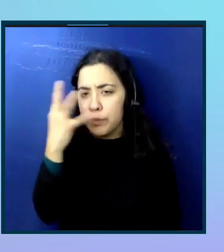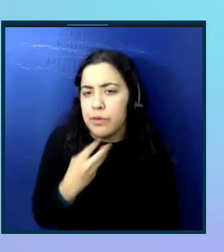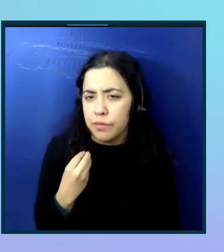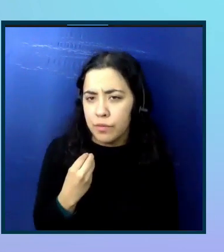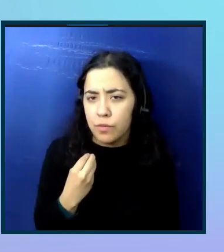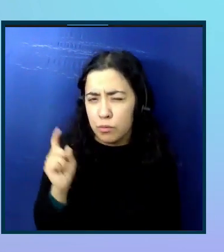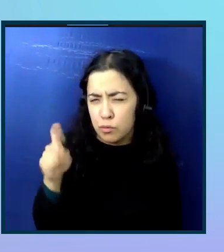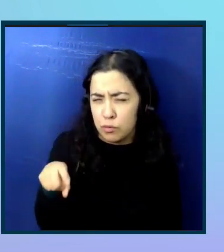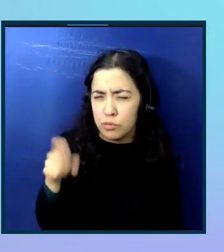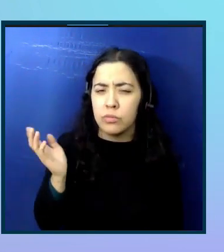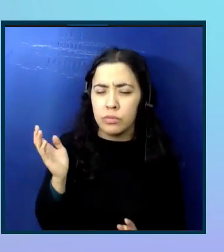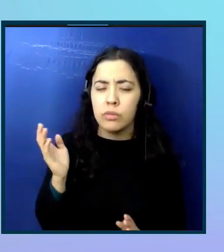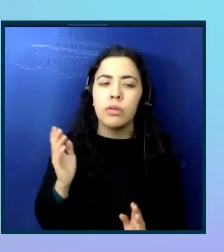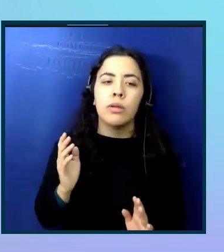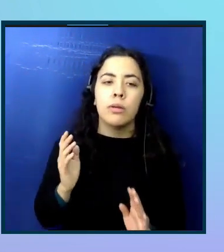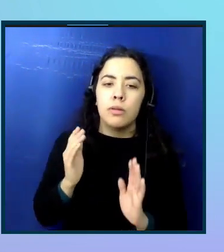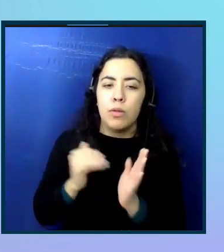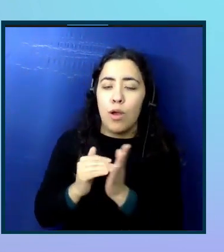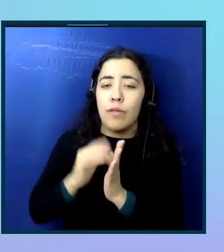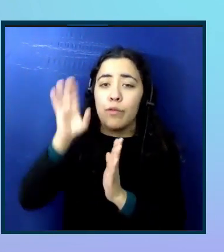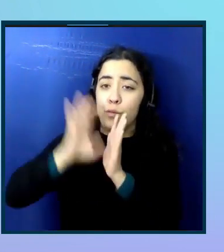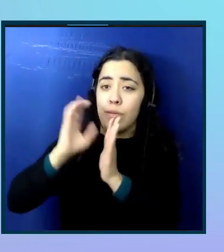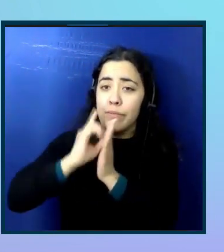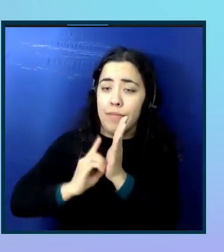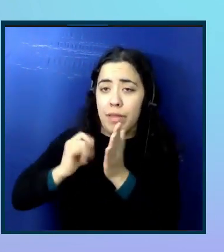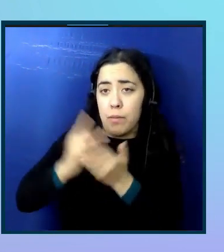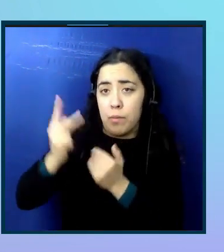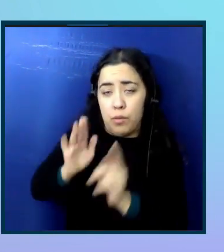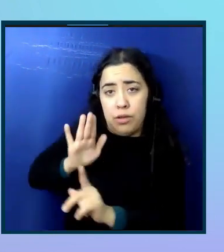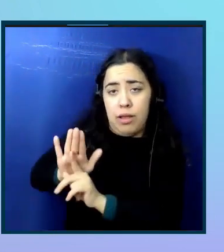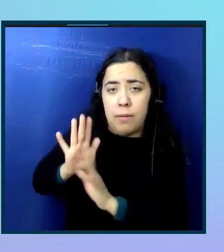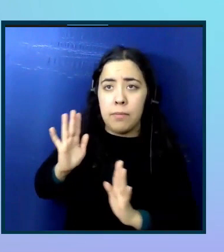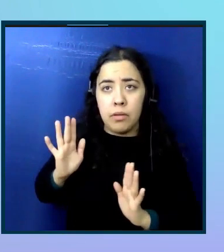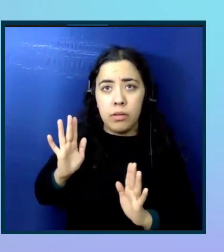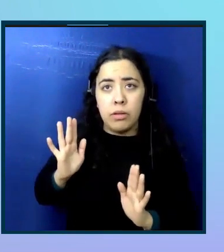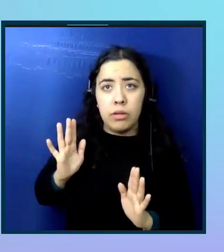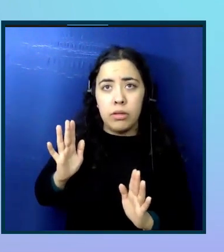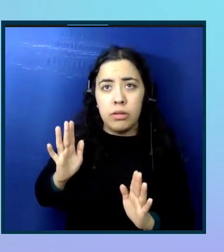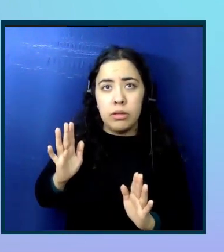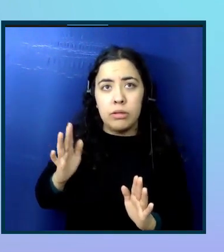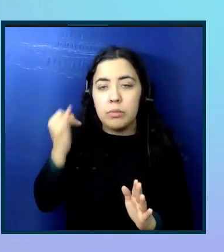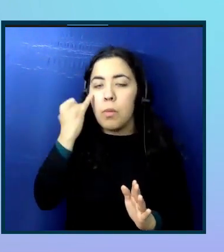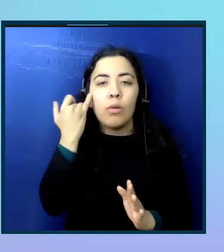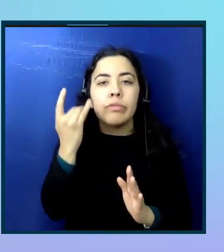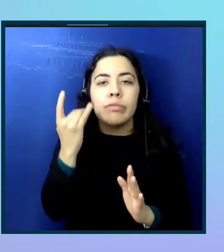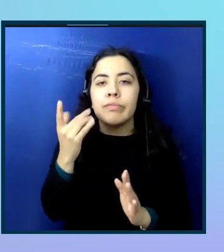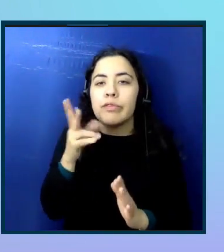And there are enough times when that, you know, the graphic design program, at the end of their freshman year,